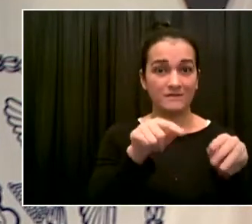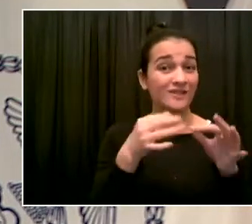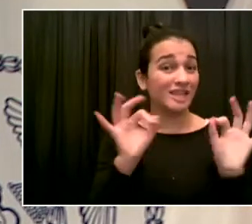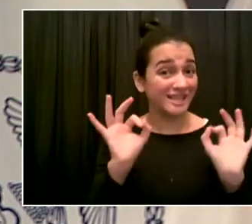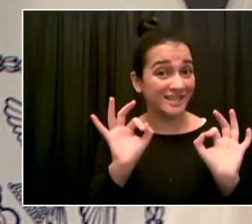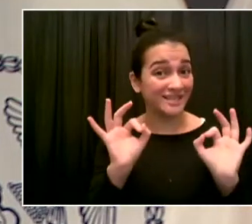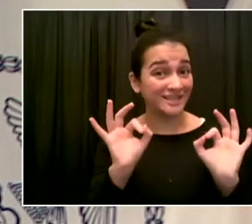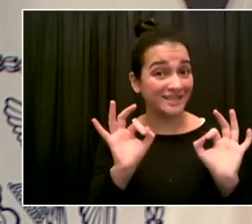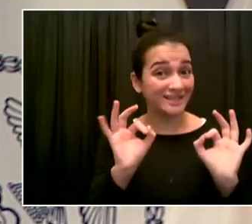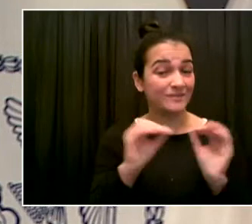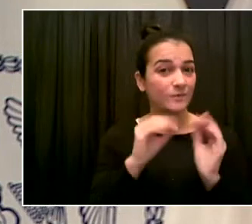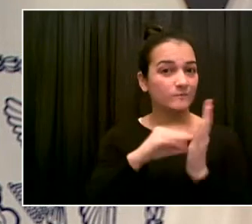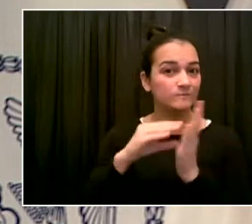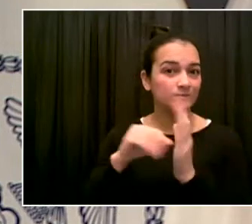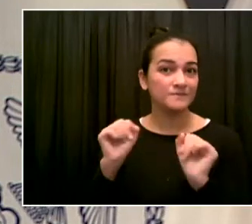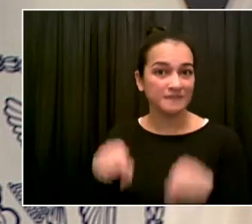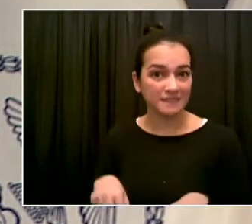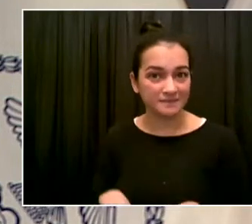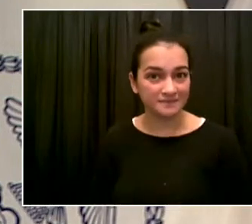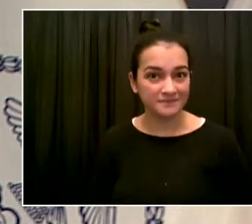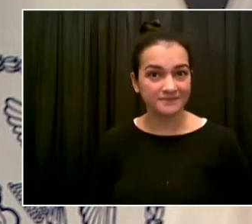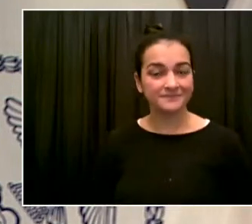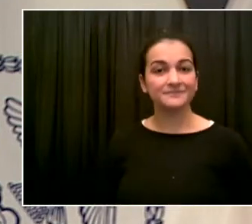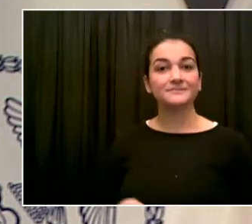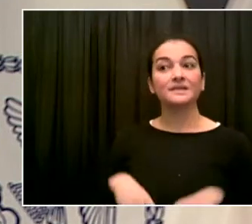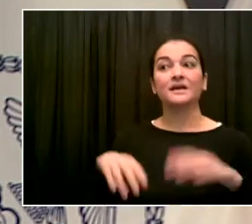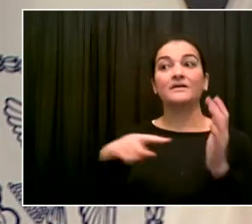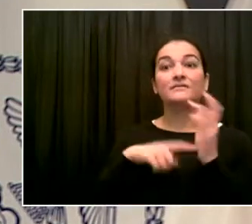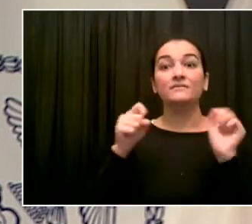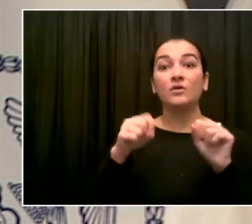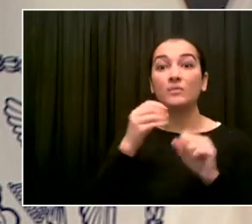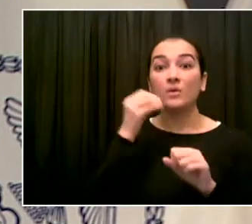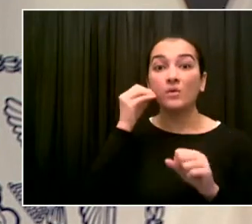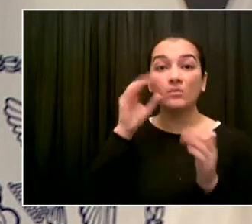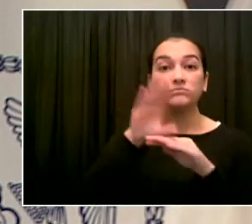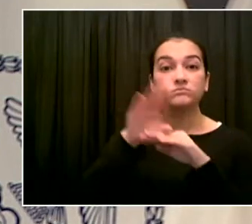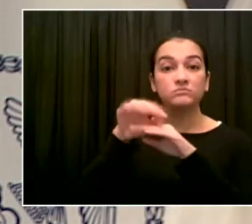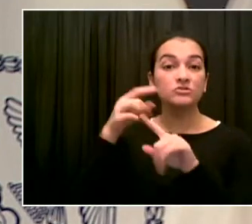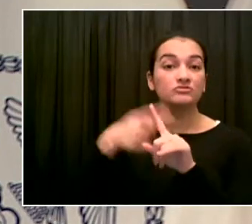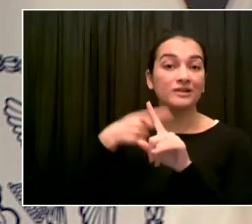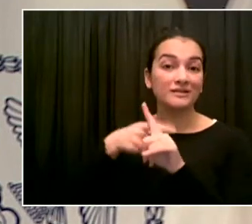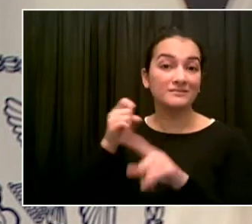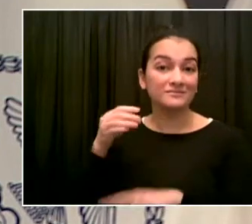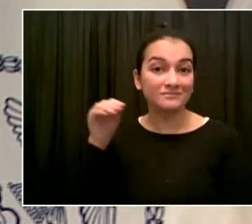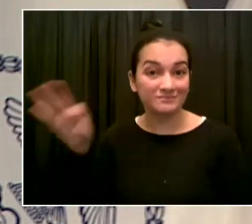OF EDUCATION OR AFFORDABLE HOSIUN OGR EVEN PAID SICK LEAVE. REACHING MORE PEOPLE AND